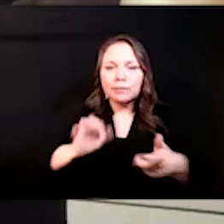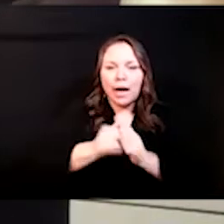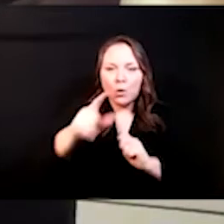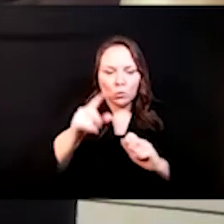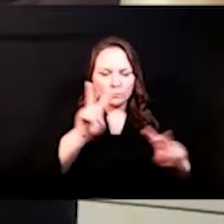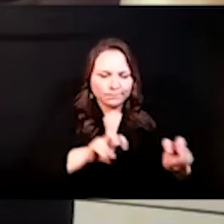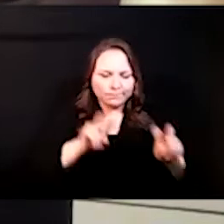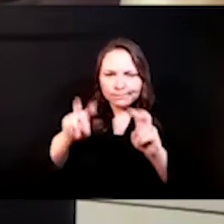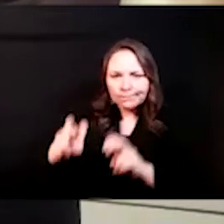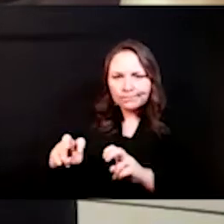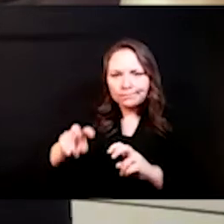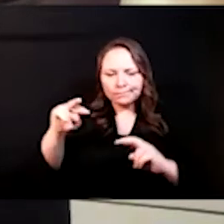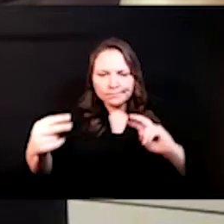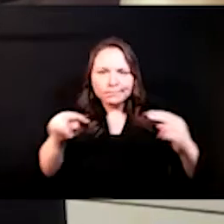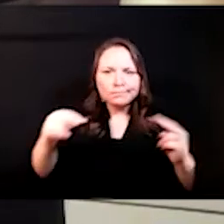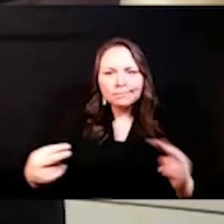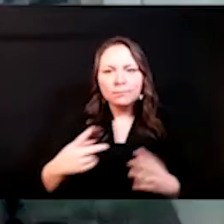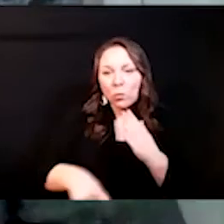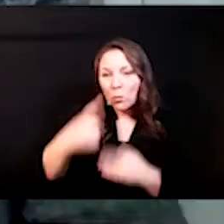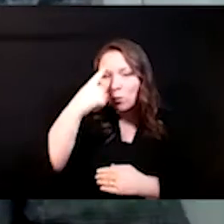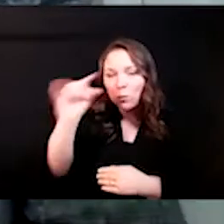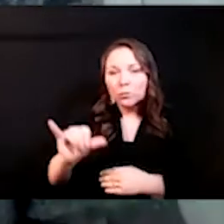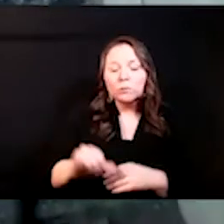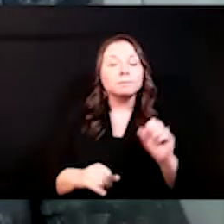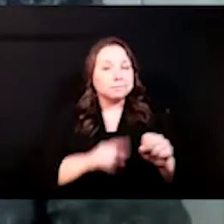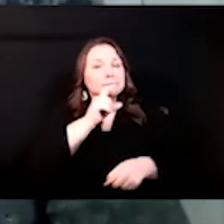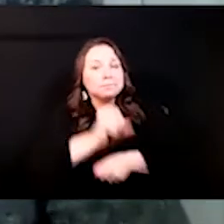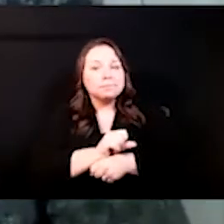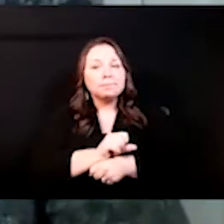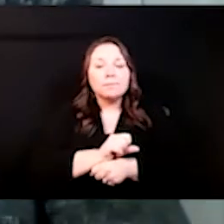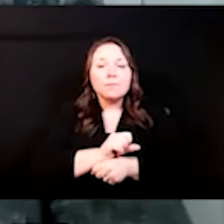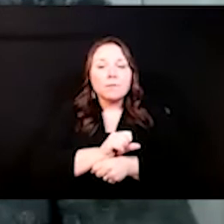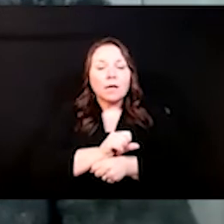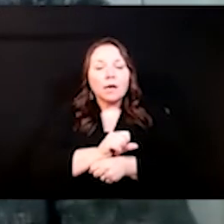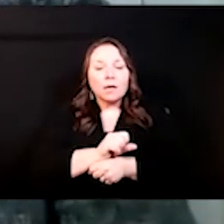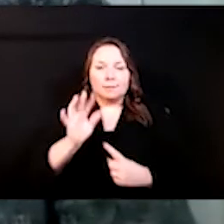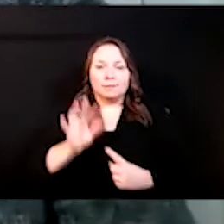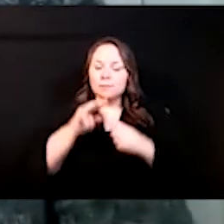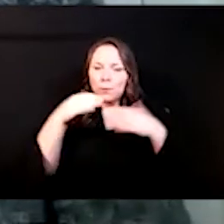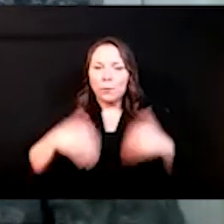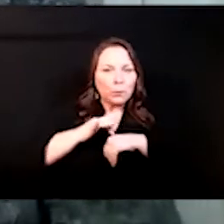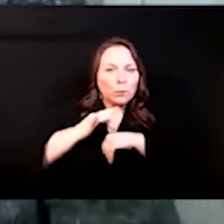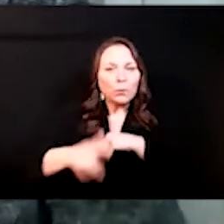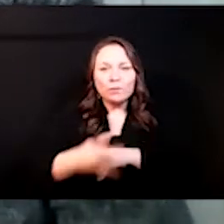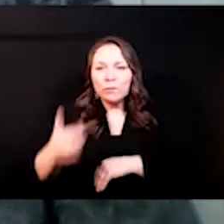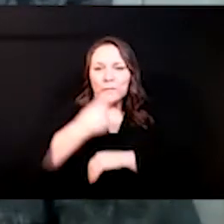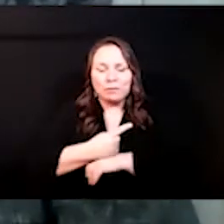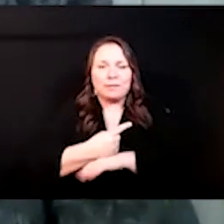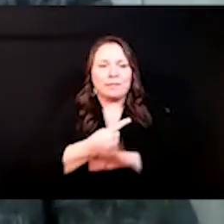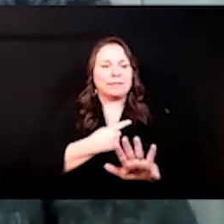STARTING TO SEE AND HOW YOU WERE STARTING TO LOOK AT THIS. » YEAH. ABSOLUTELY. I THINK, YOU KNOW, ESPECIALLY THOSE EARLY DAYS THINKING HOW ARE WE